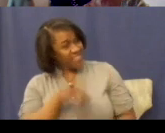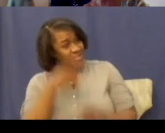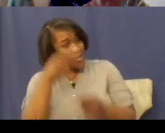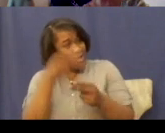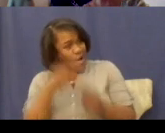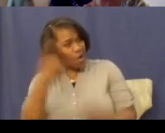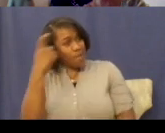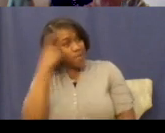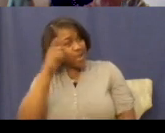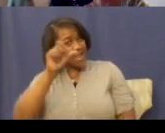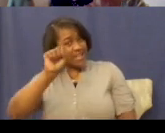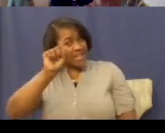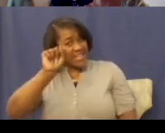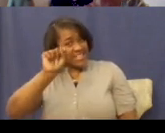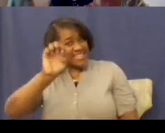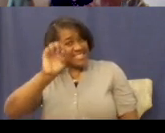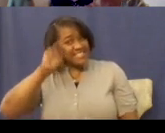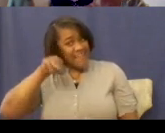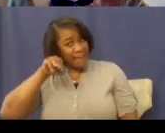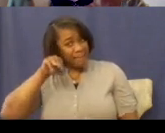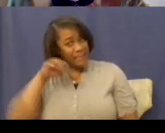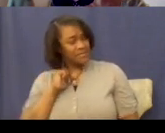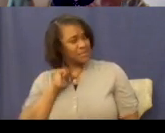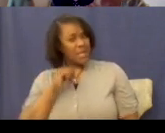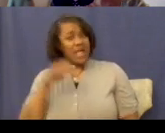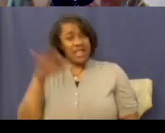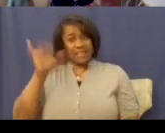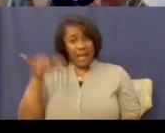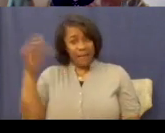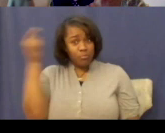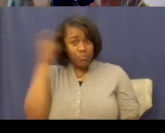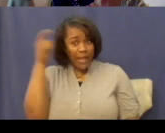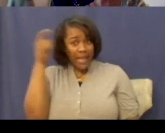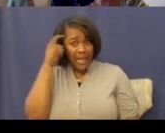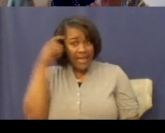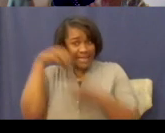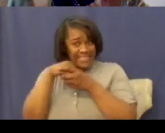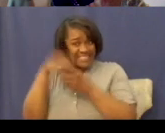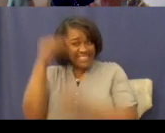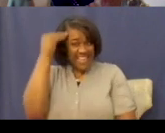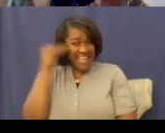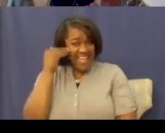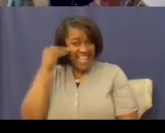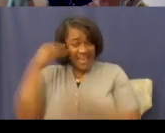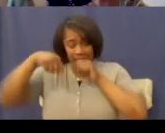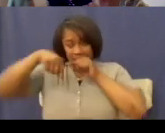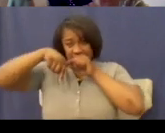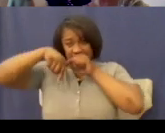And so here's the brain in the head and the stem that goes down in the neck.